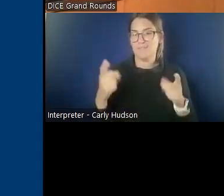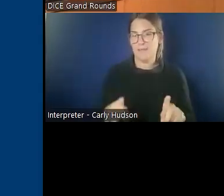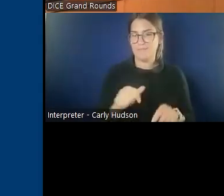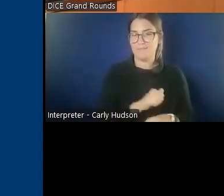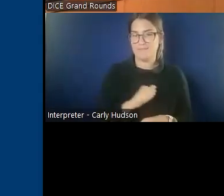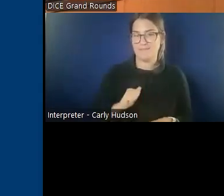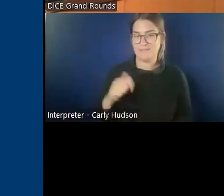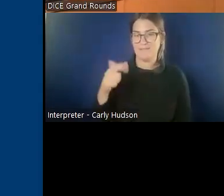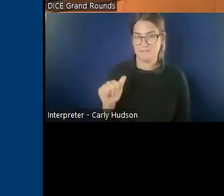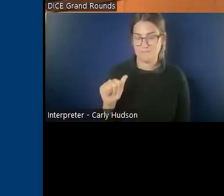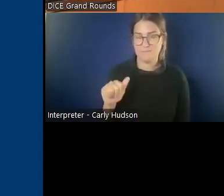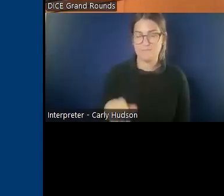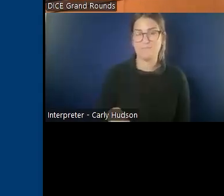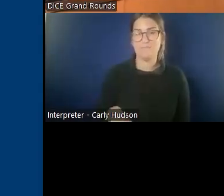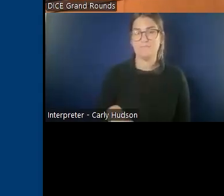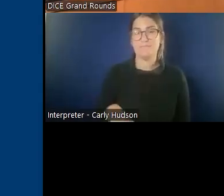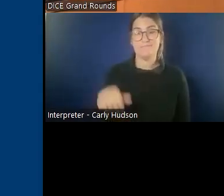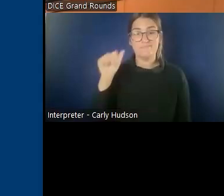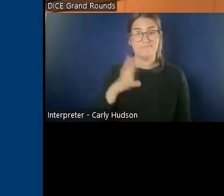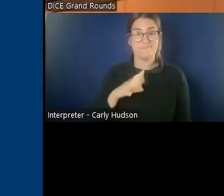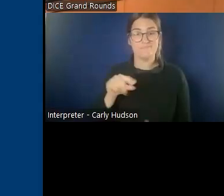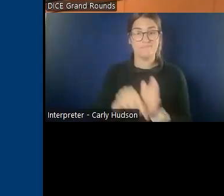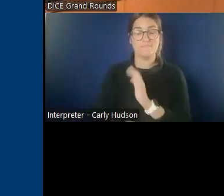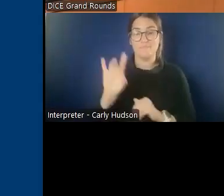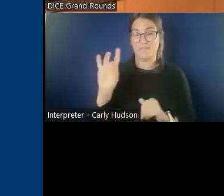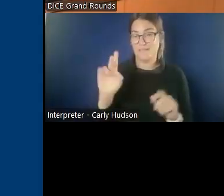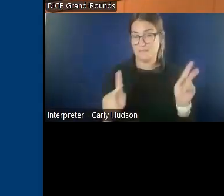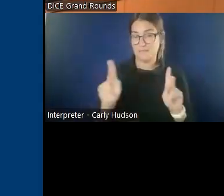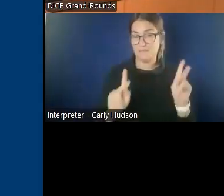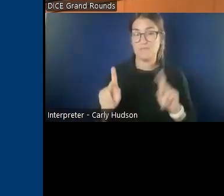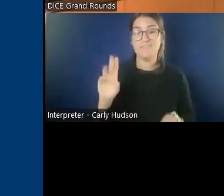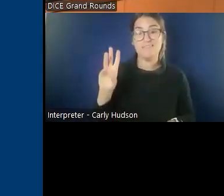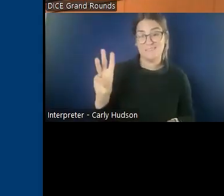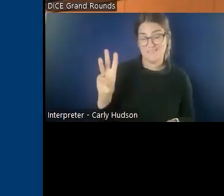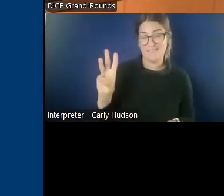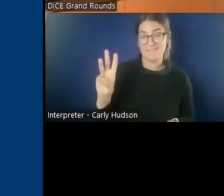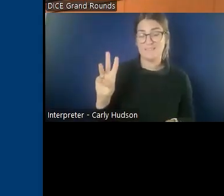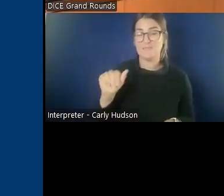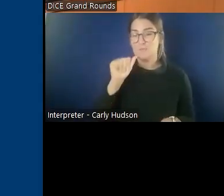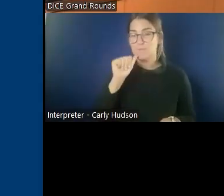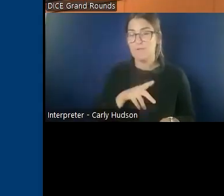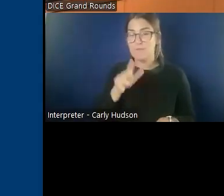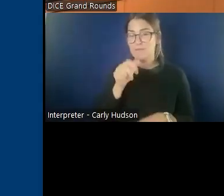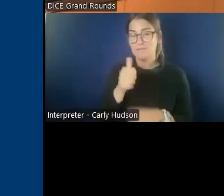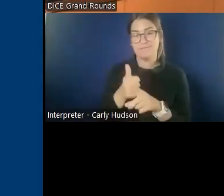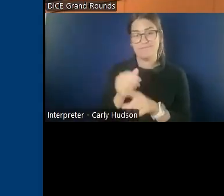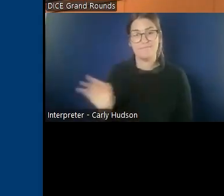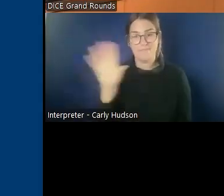uh the gunmen killed eight individuals six of them of women of Asian descent um and at